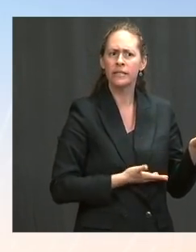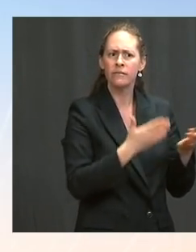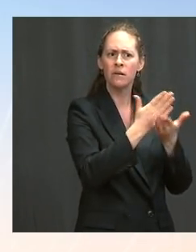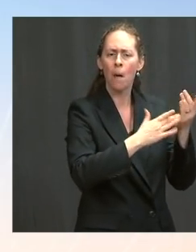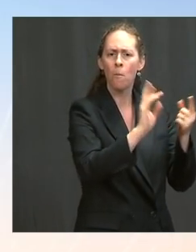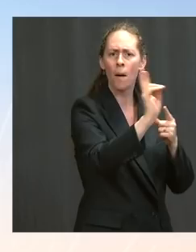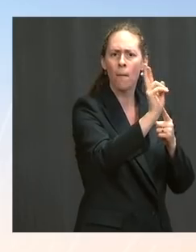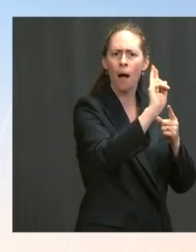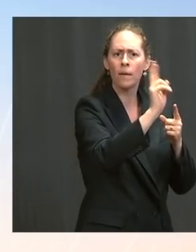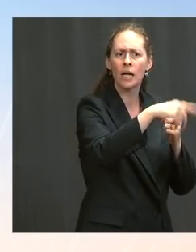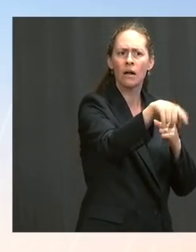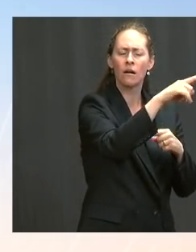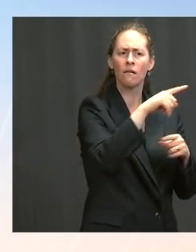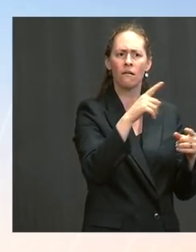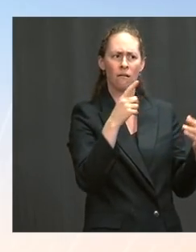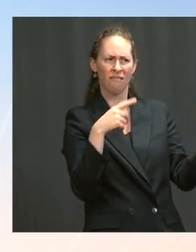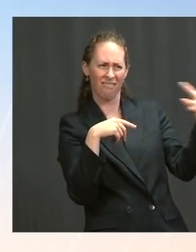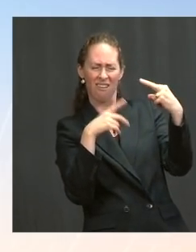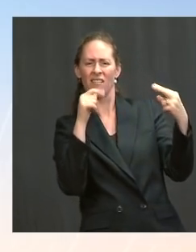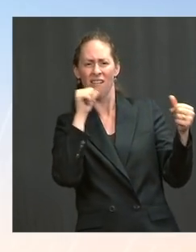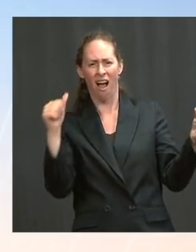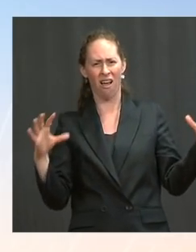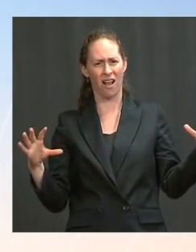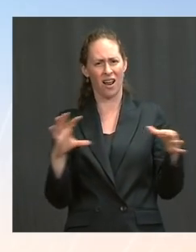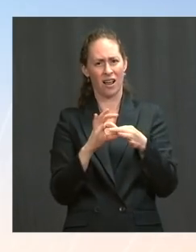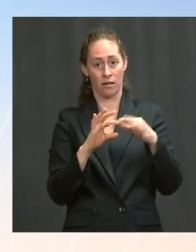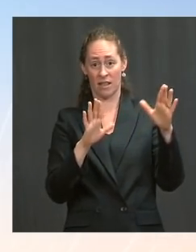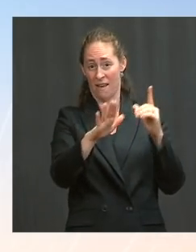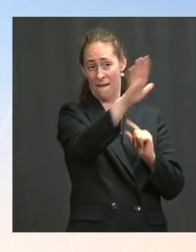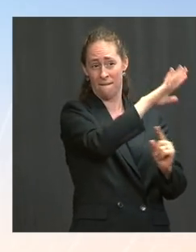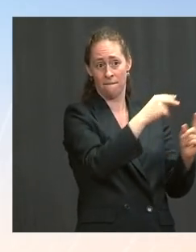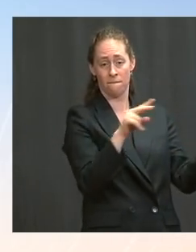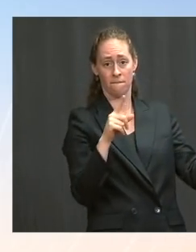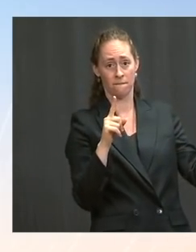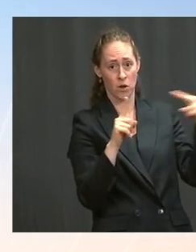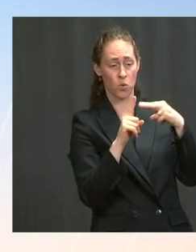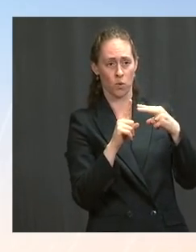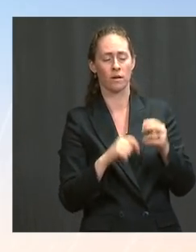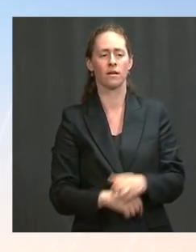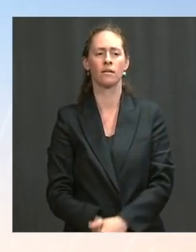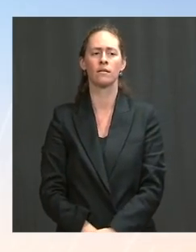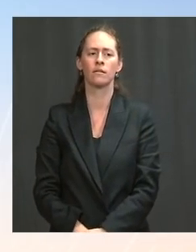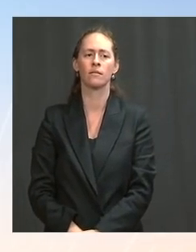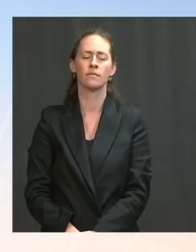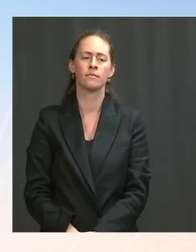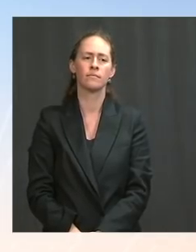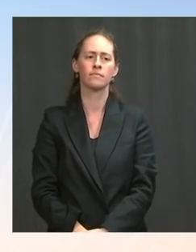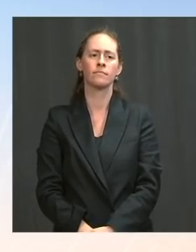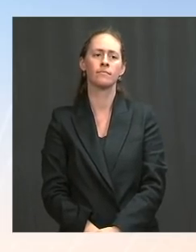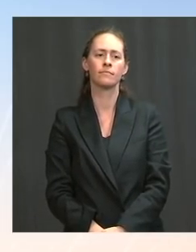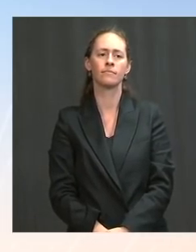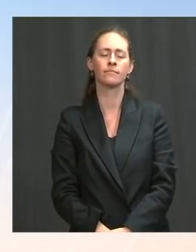who are also hoping, as you all know, to defeat the Families Plan and do not want to see their support for the infrastructure plan